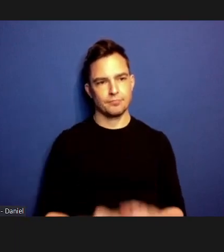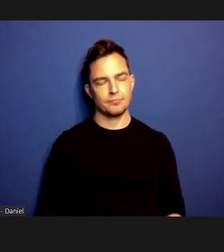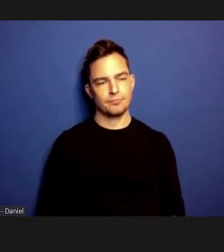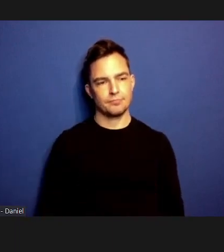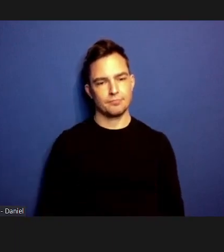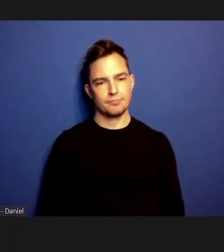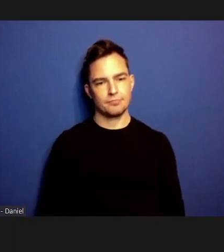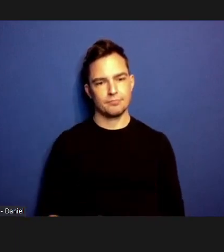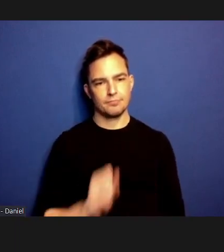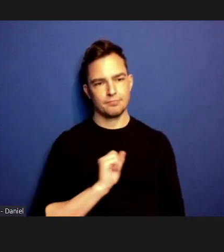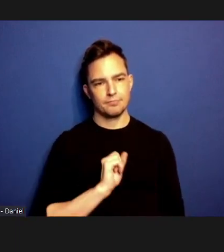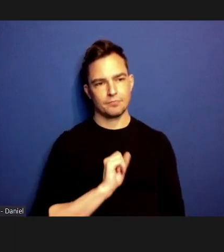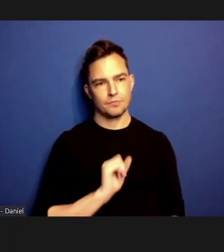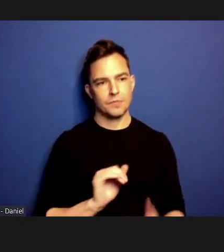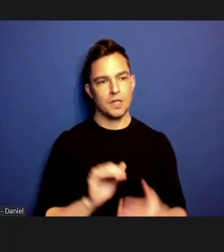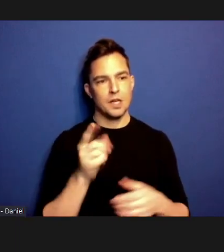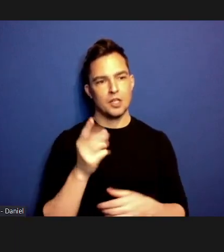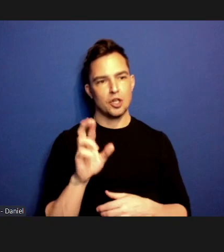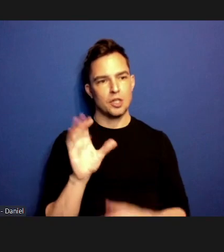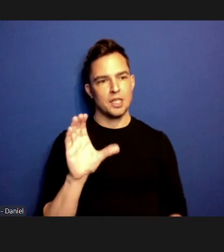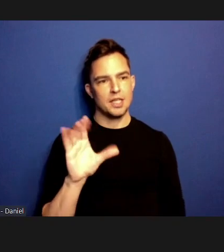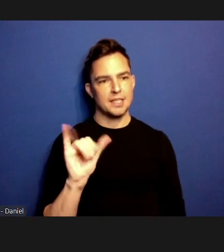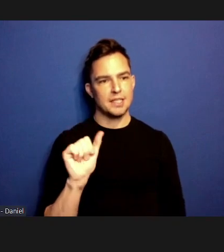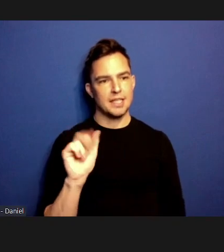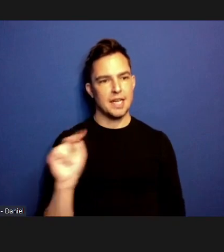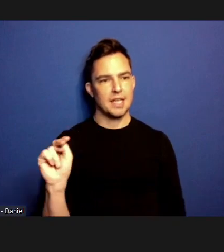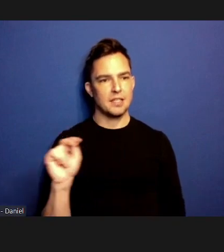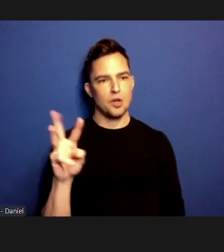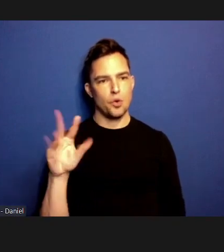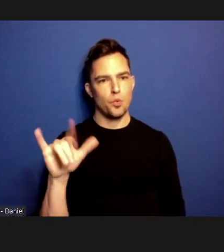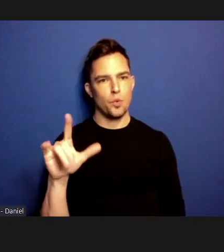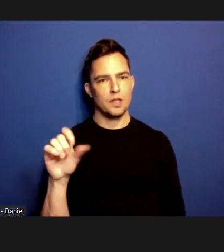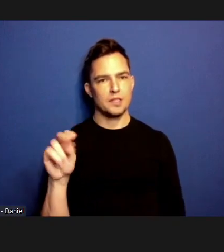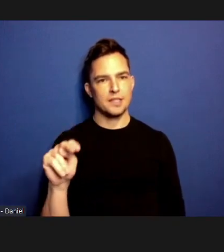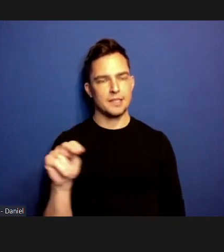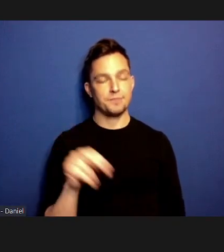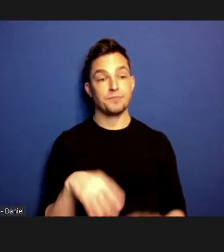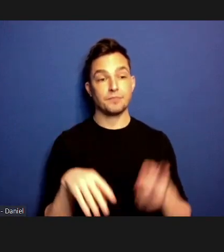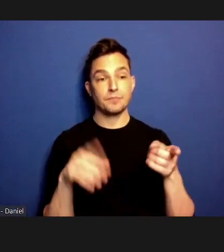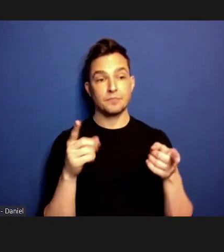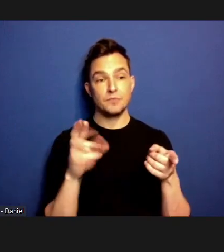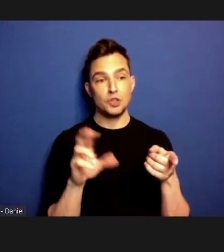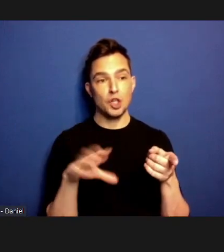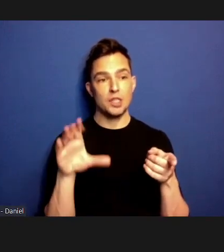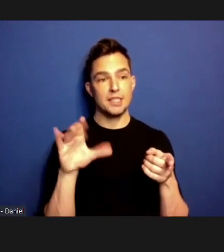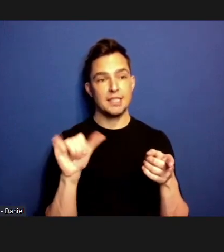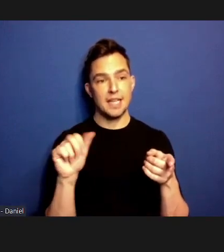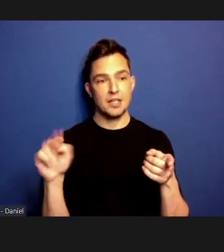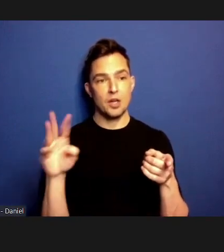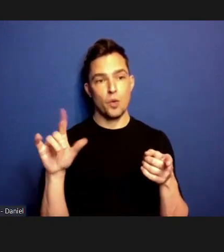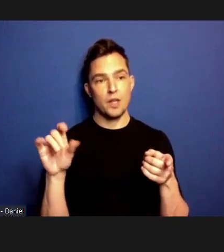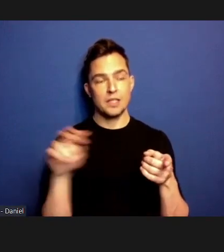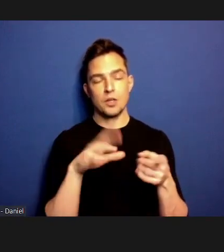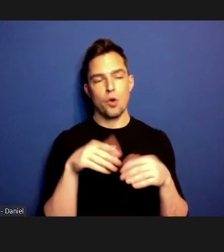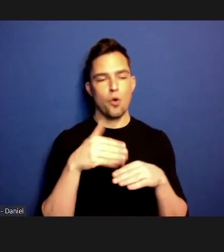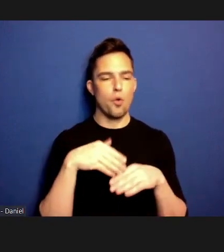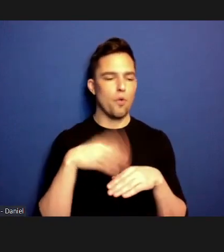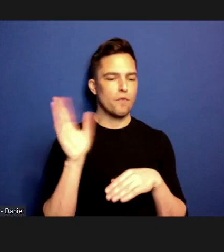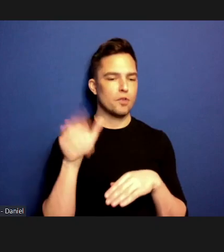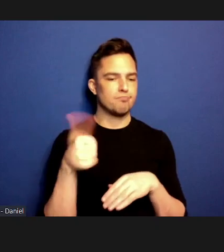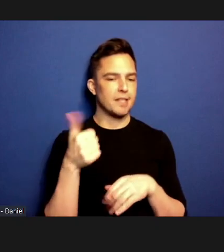pardon me. Dr. Ciann Wilson. Dr. Ciann Wilson has over a decade of experience working within